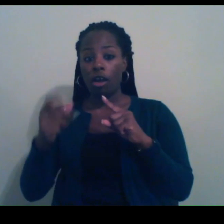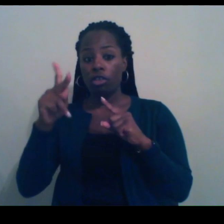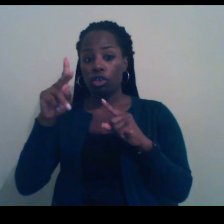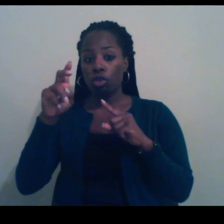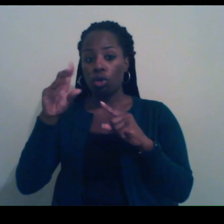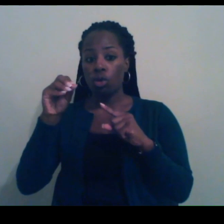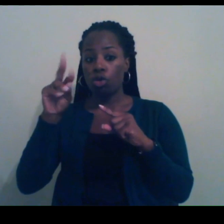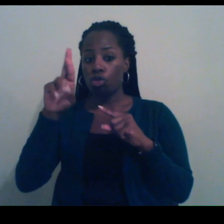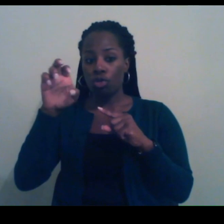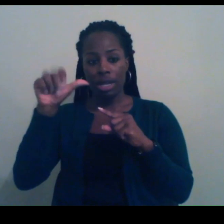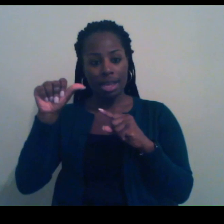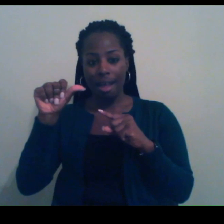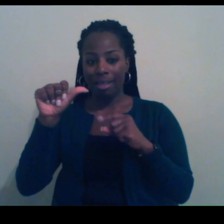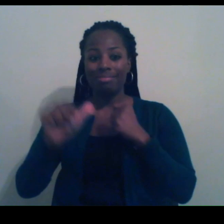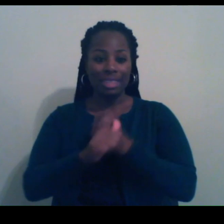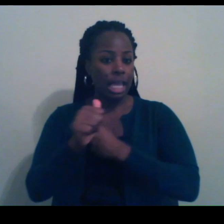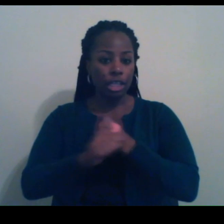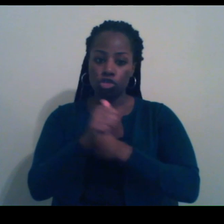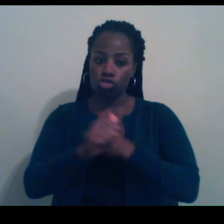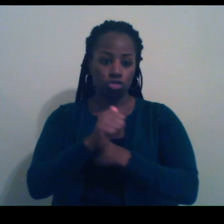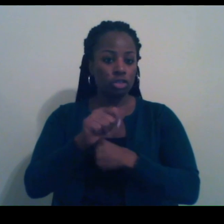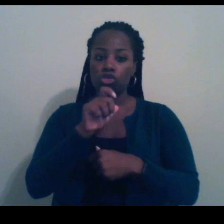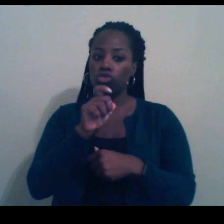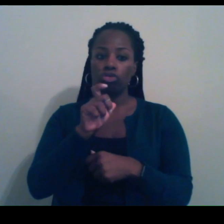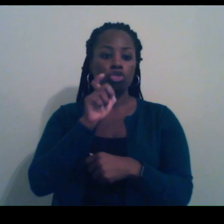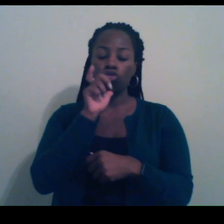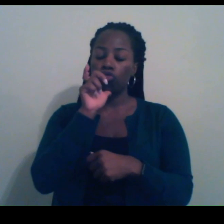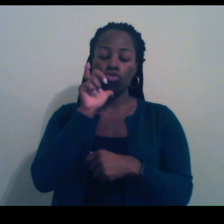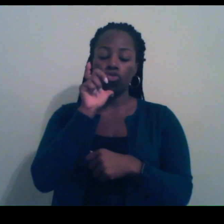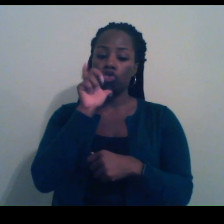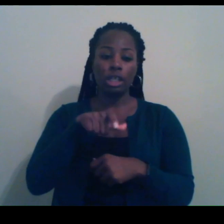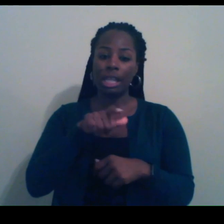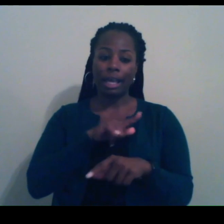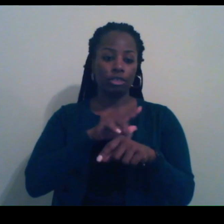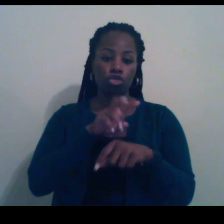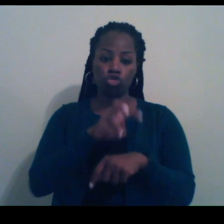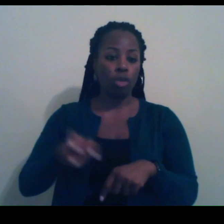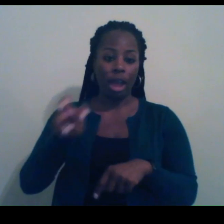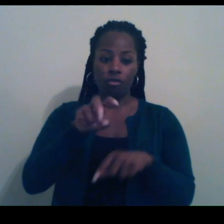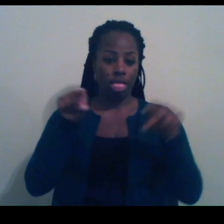those advisories may expand but will will allow the case the caseload in